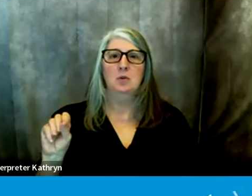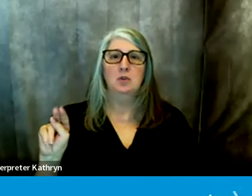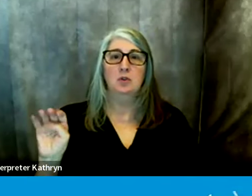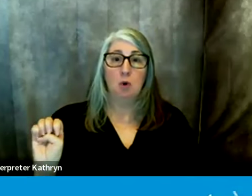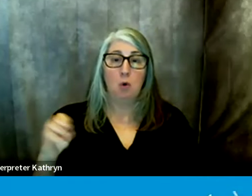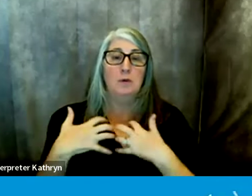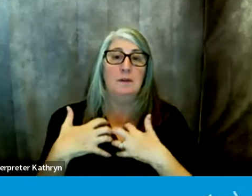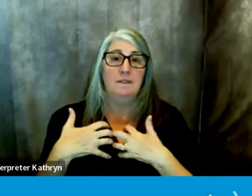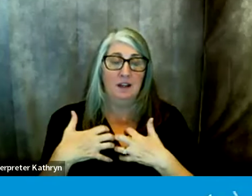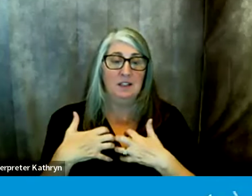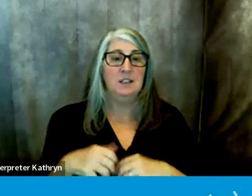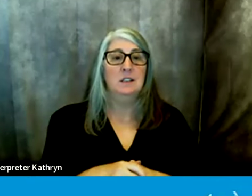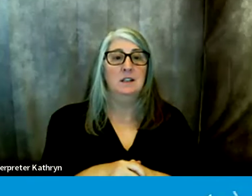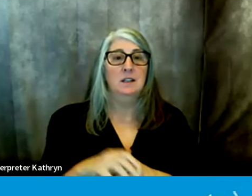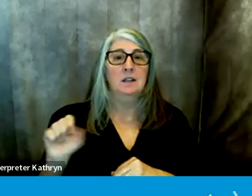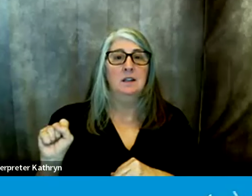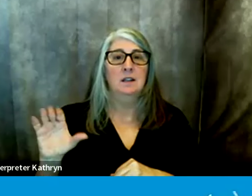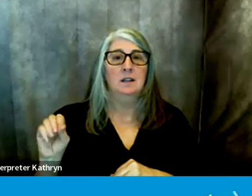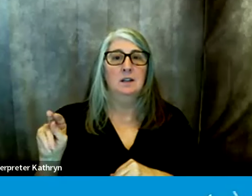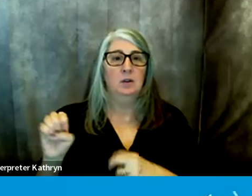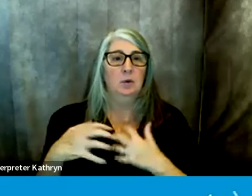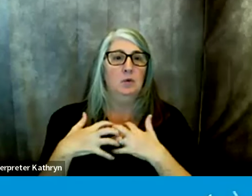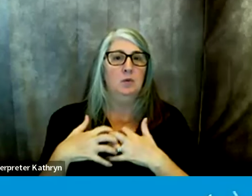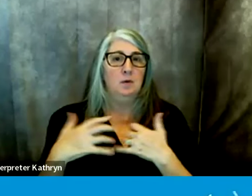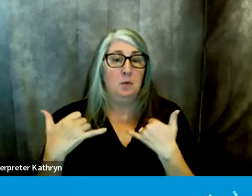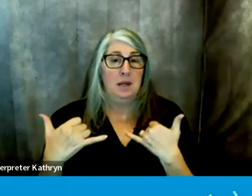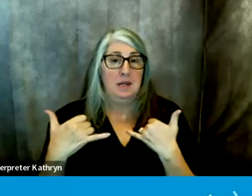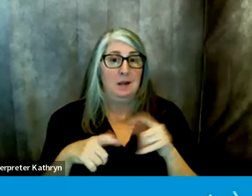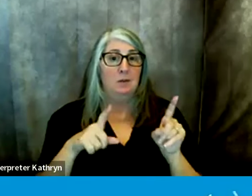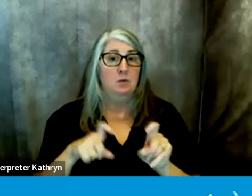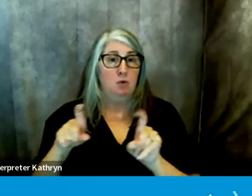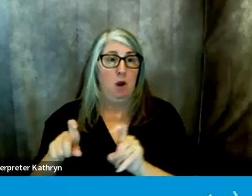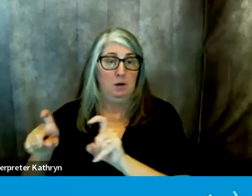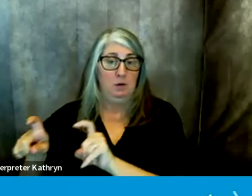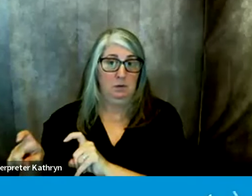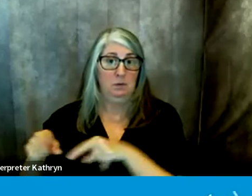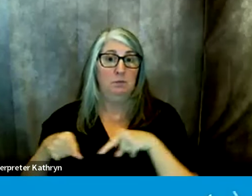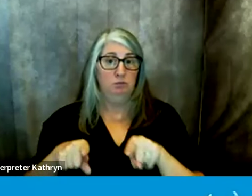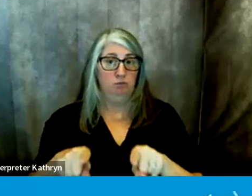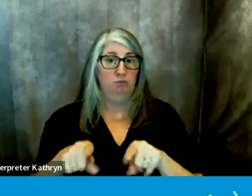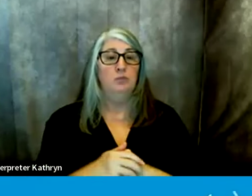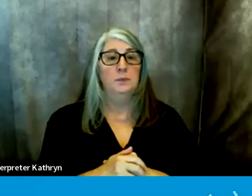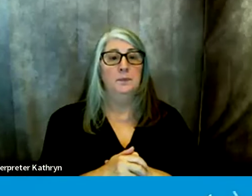The SCONE device currently is in trials, it is a class two device,